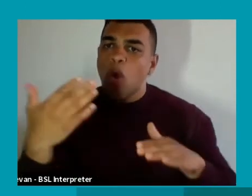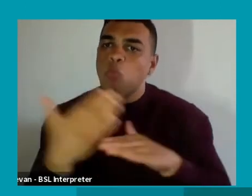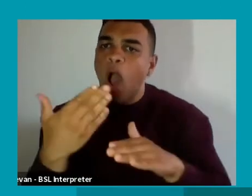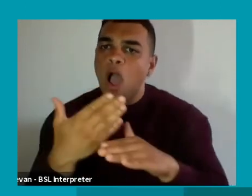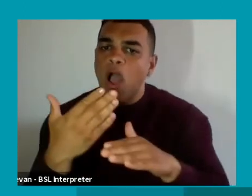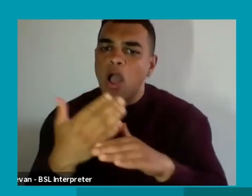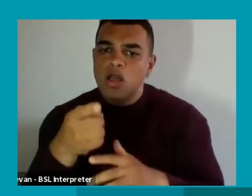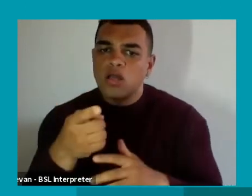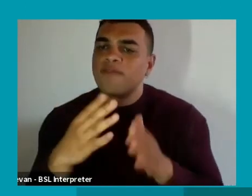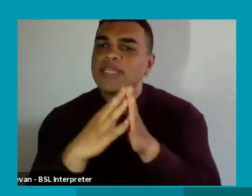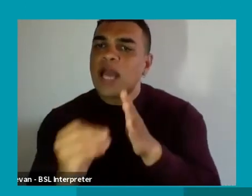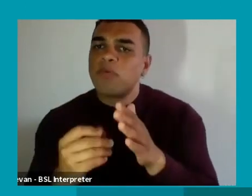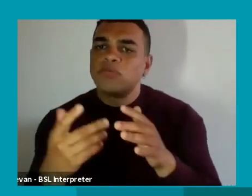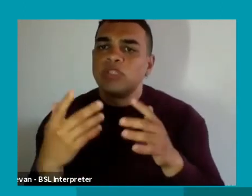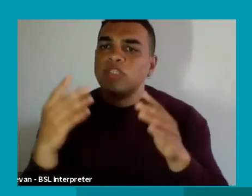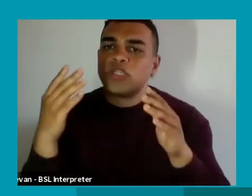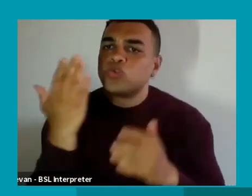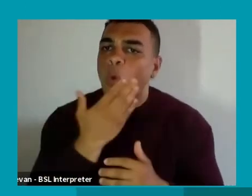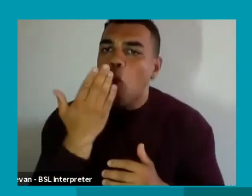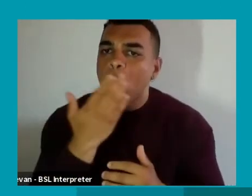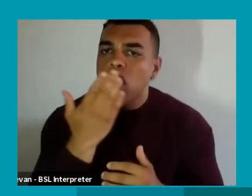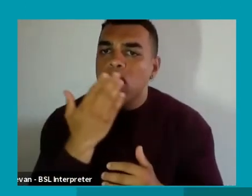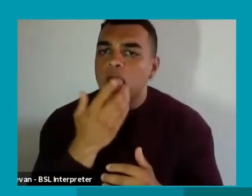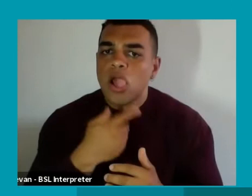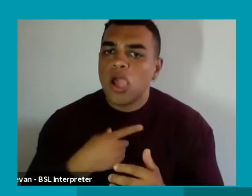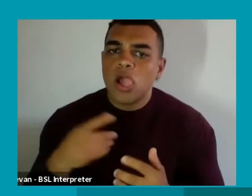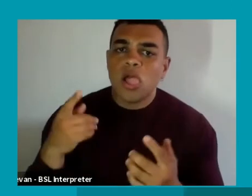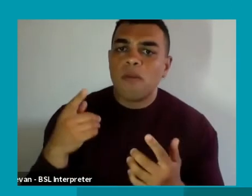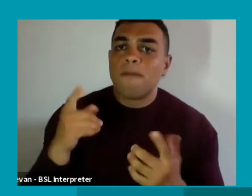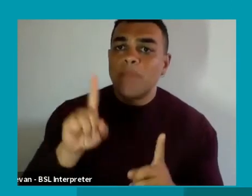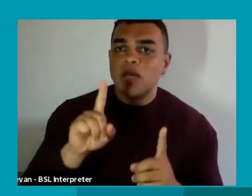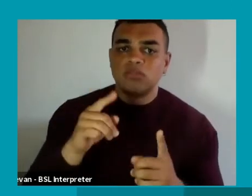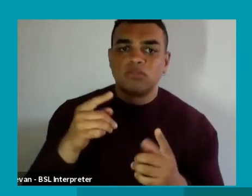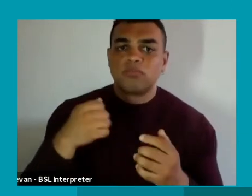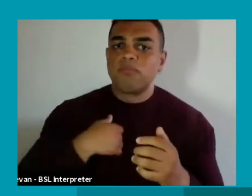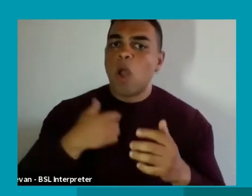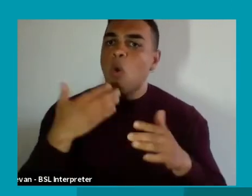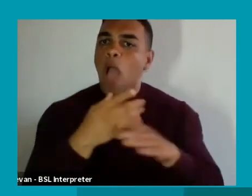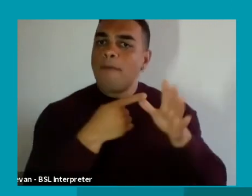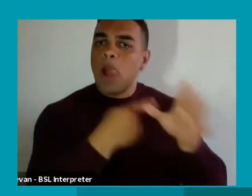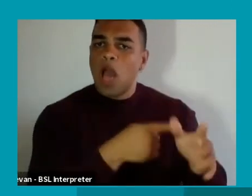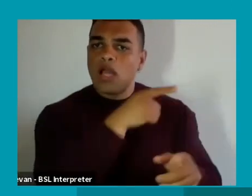How do I make that work? If you're unsure, please reach out to Tammy and I and we're more than happy to